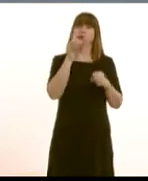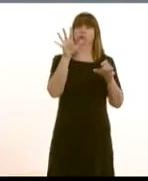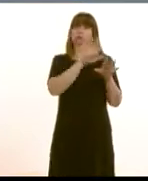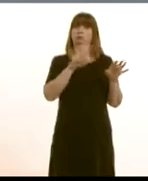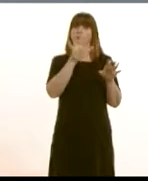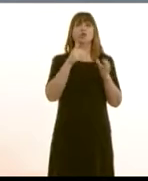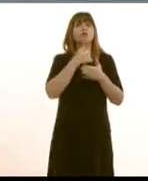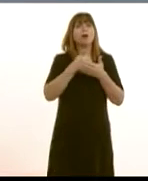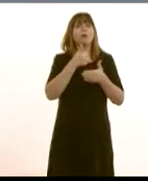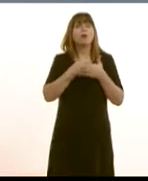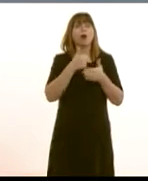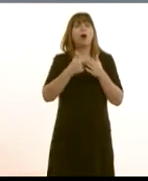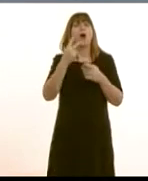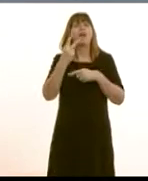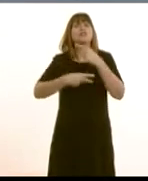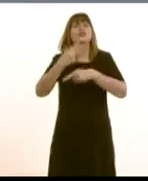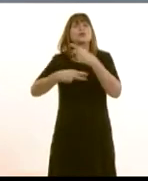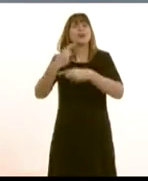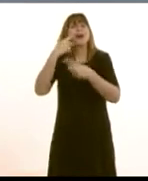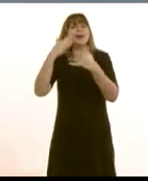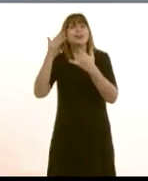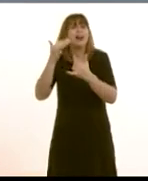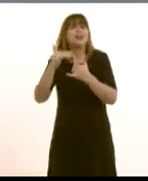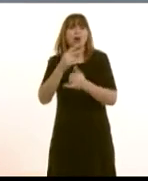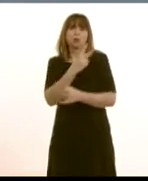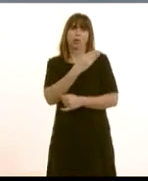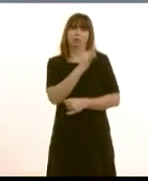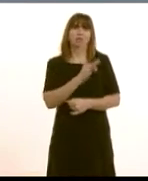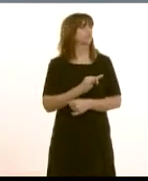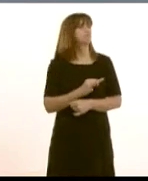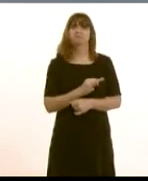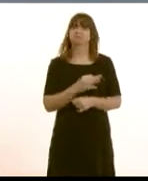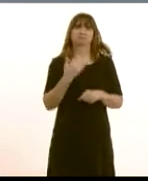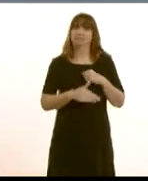regular two-yearly eye tests, with one of the primary reasons given for this that they